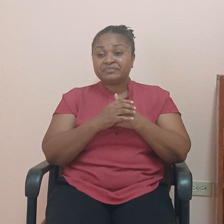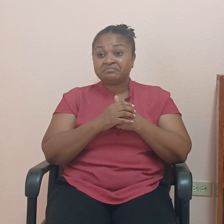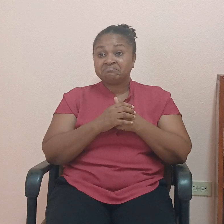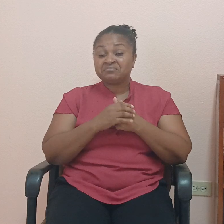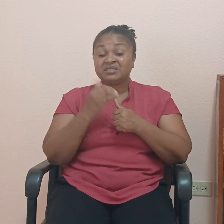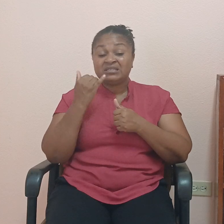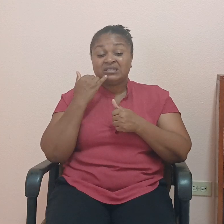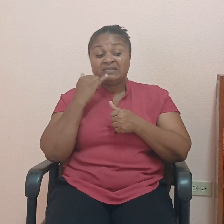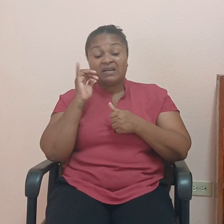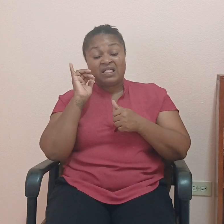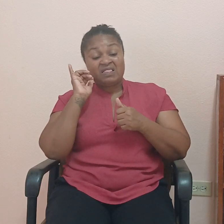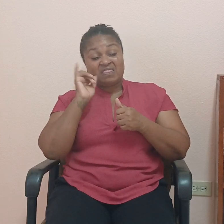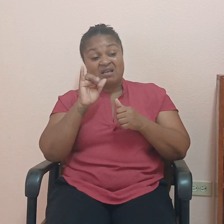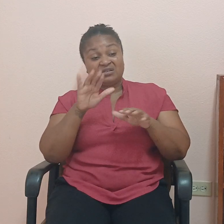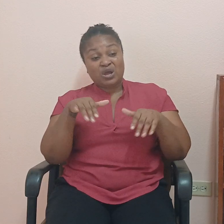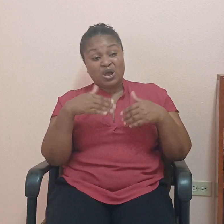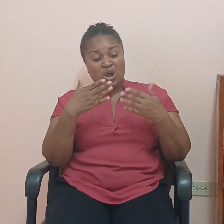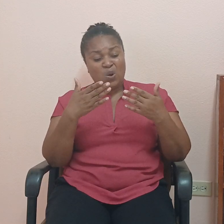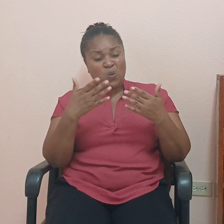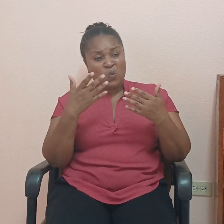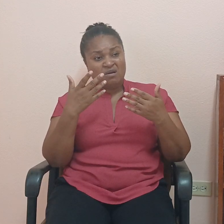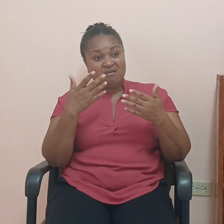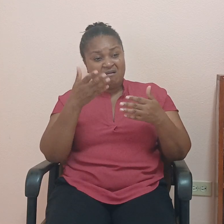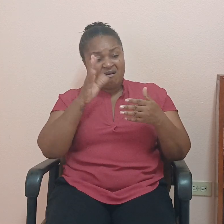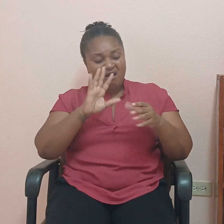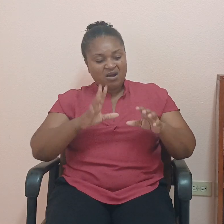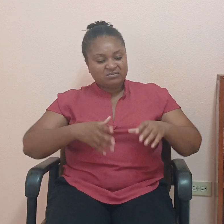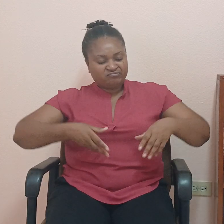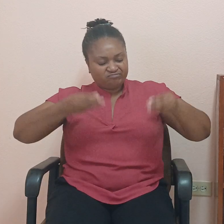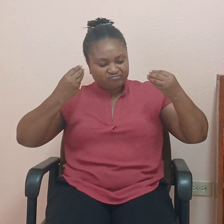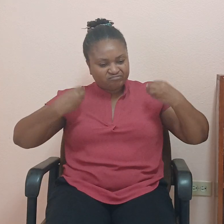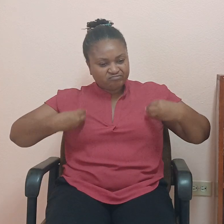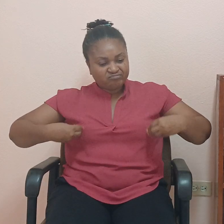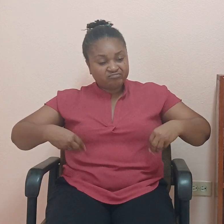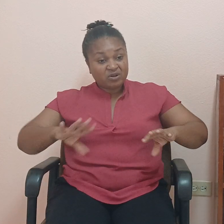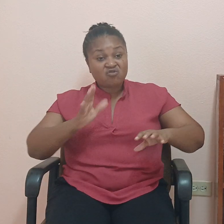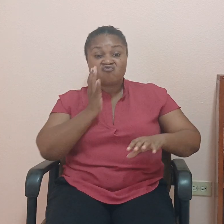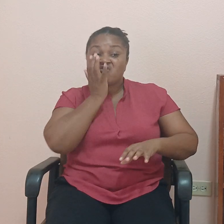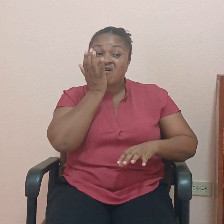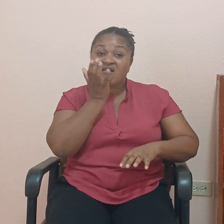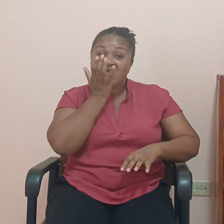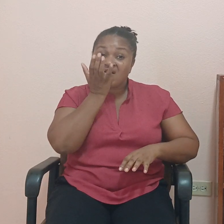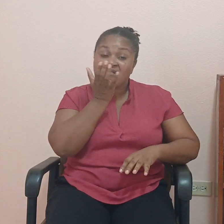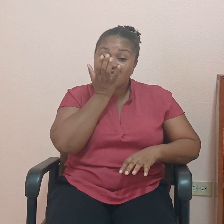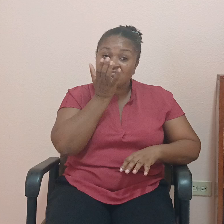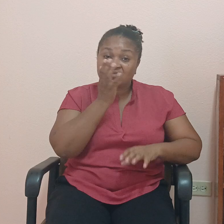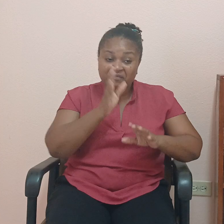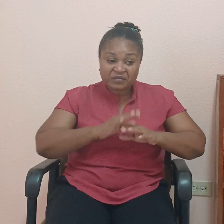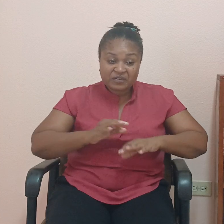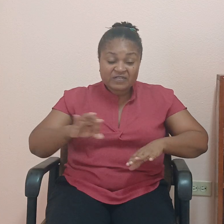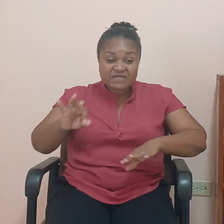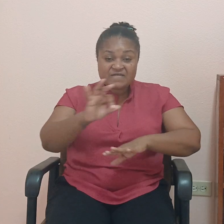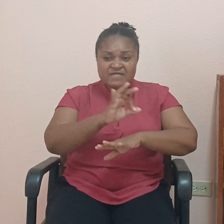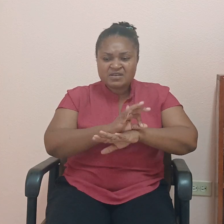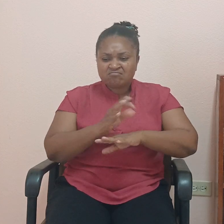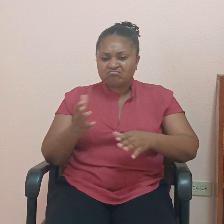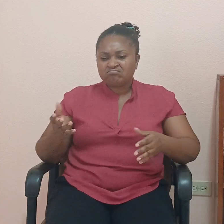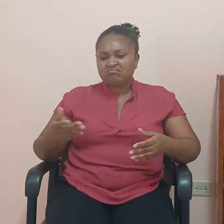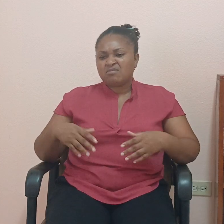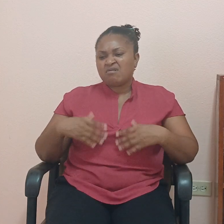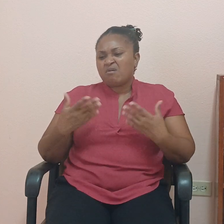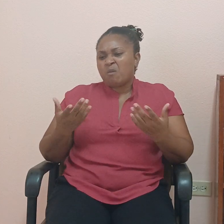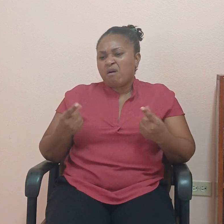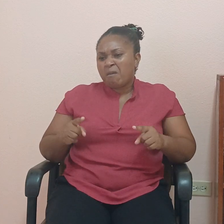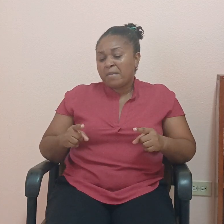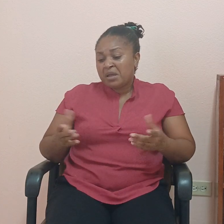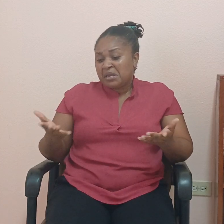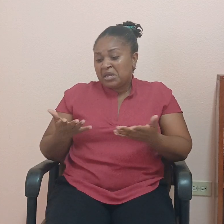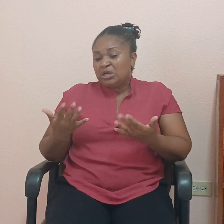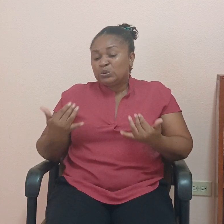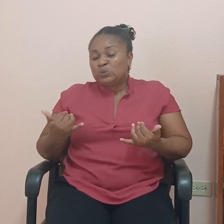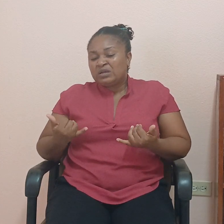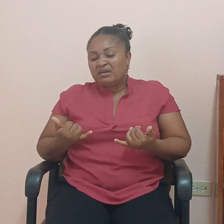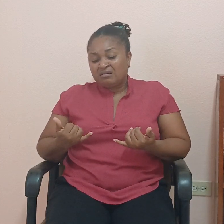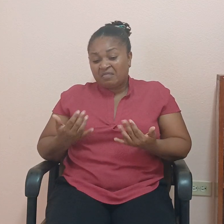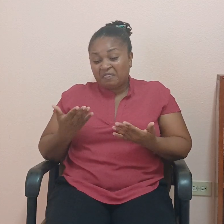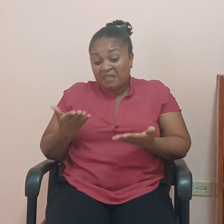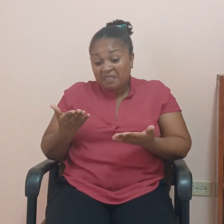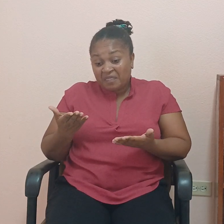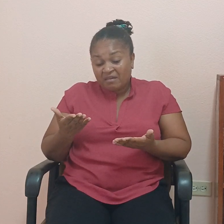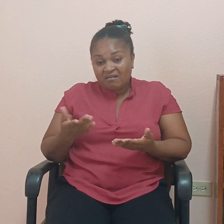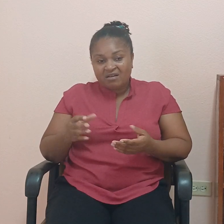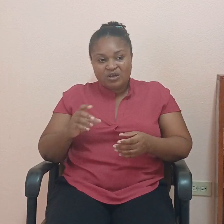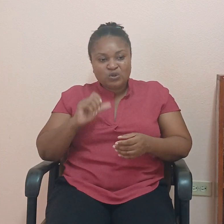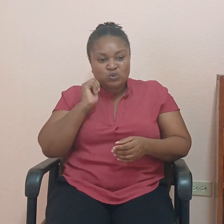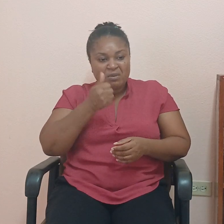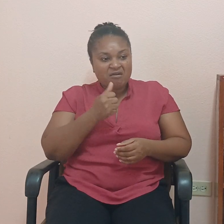HOW GOD CLOTHES THE GRASS OF THE FIELD, WHICH IS HERE TODAY AND TOMORROW IS THROWN INTO THE FIRE,